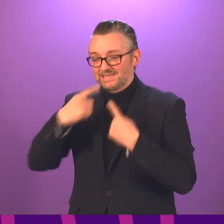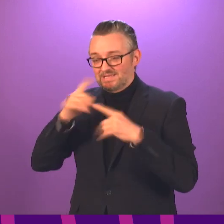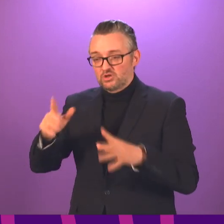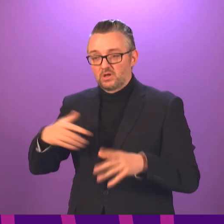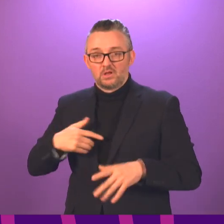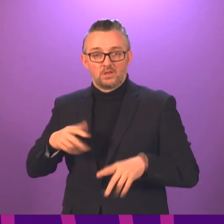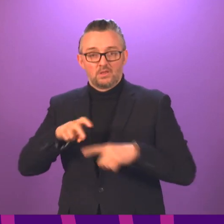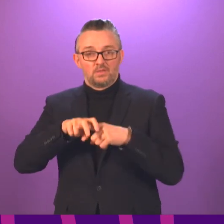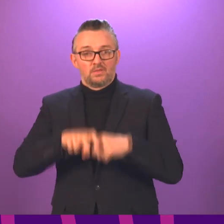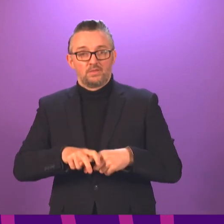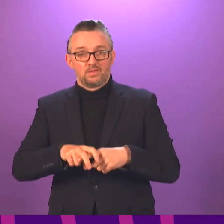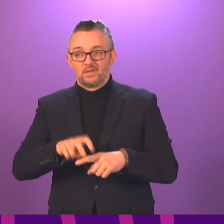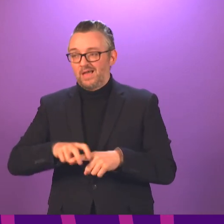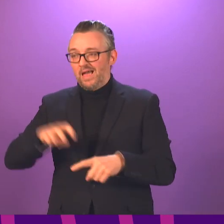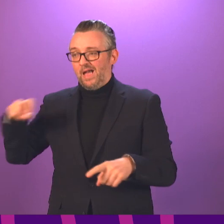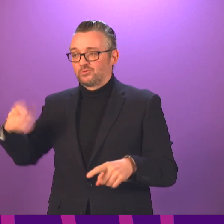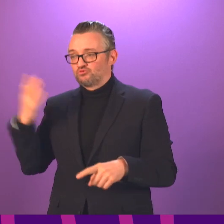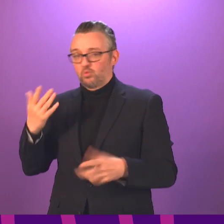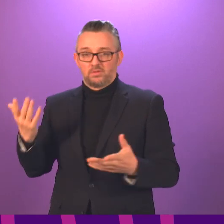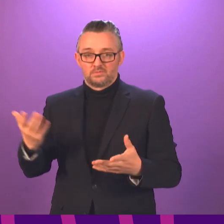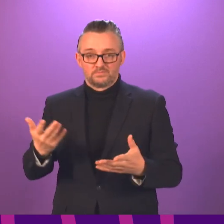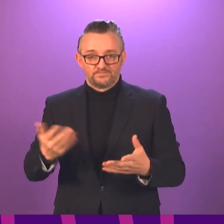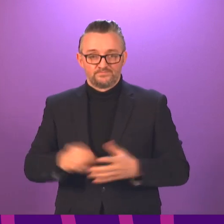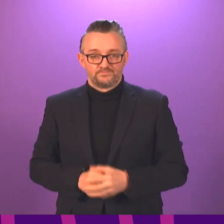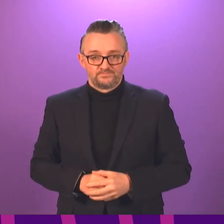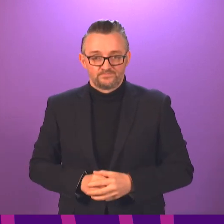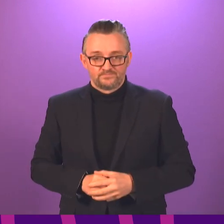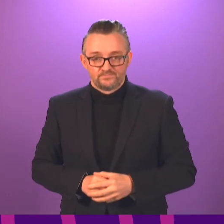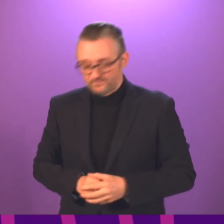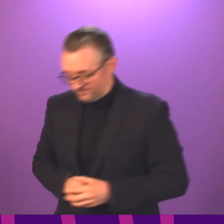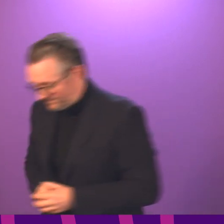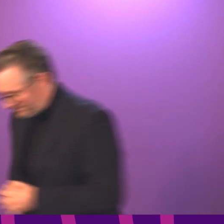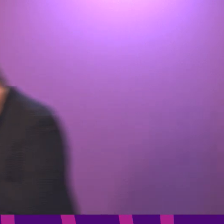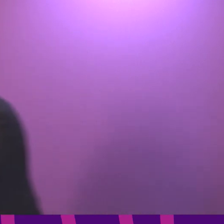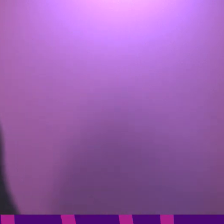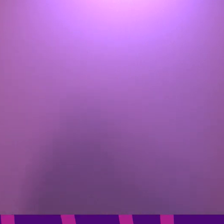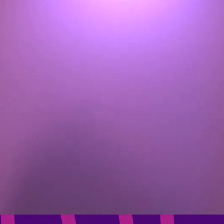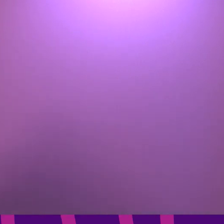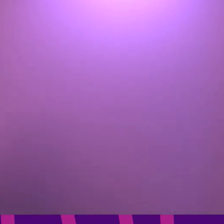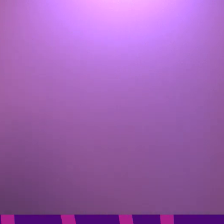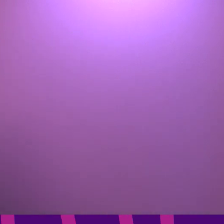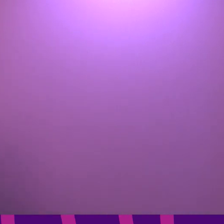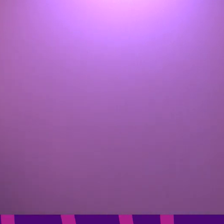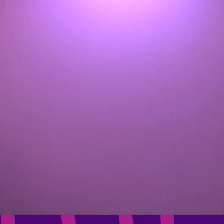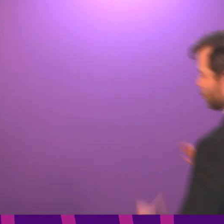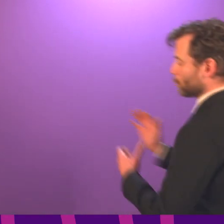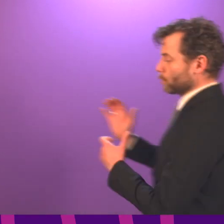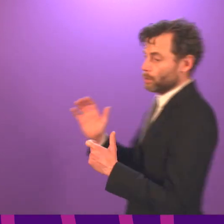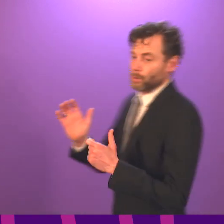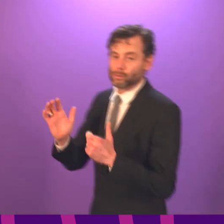of school more than they need to be. Ruth Maguire (Cunninghame South) (SNP): I listened carefully to the First Minister’s